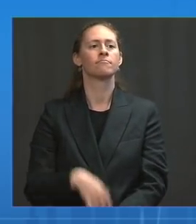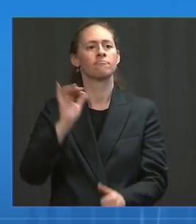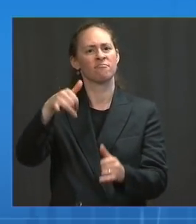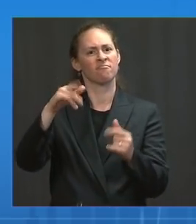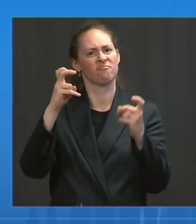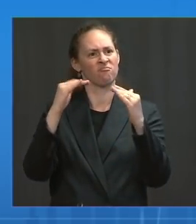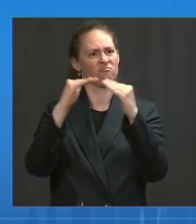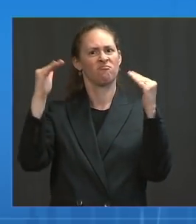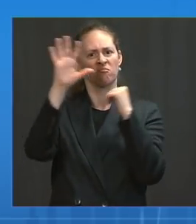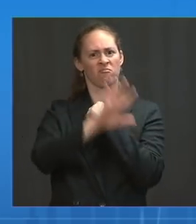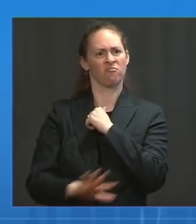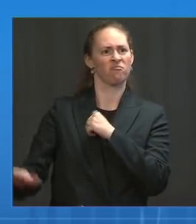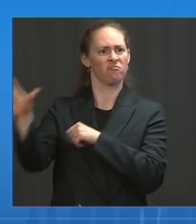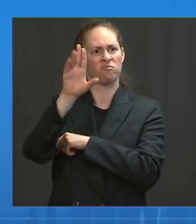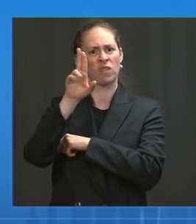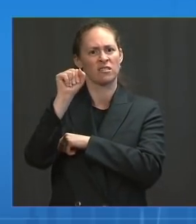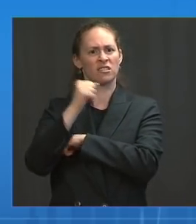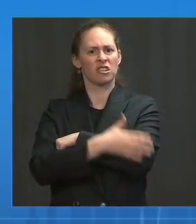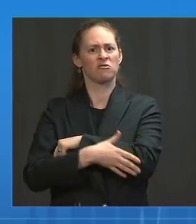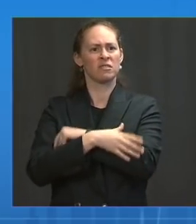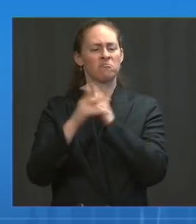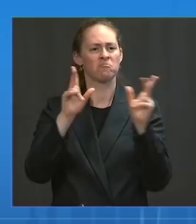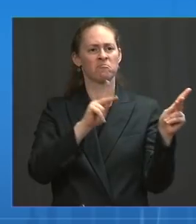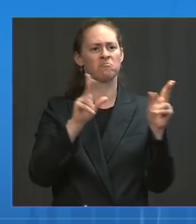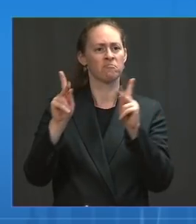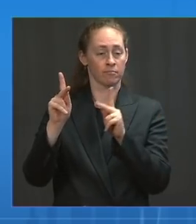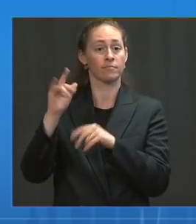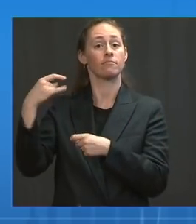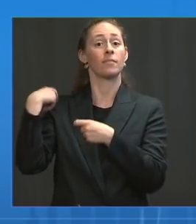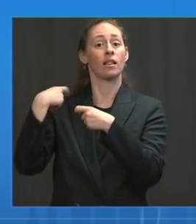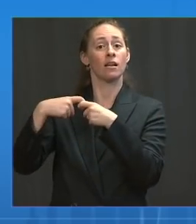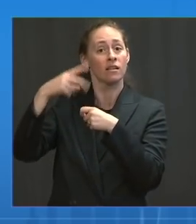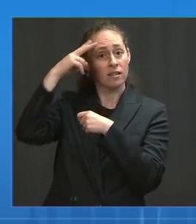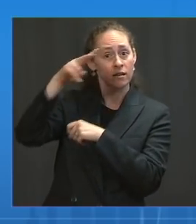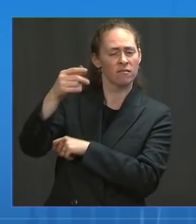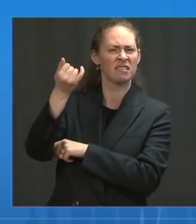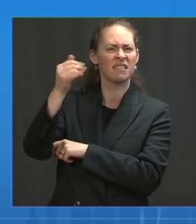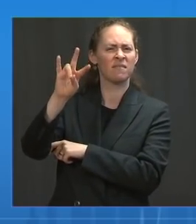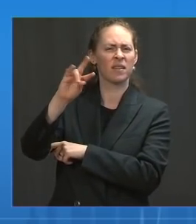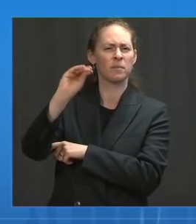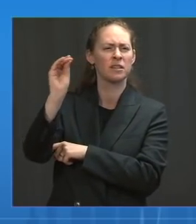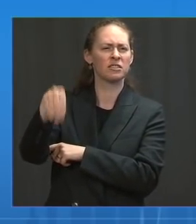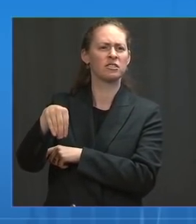Now, Latinos make up 17 percent of the total US population, and over these past two weeks,